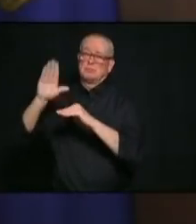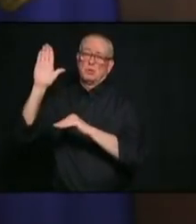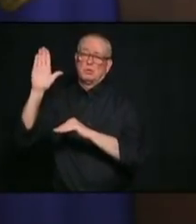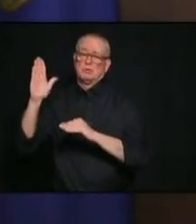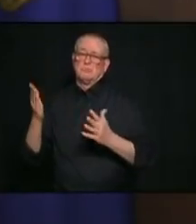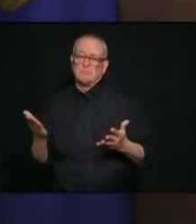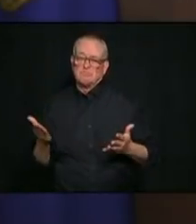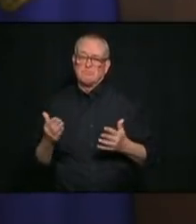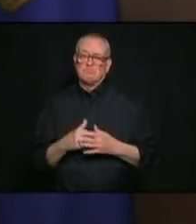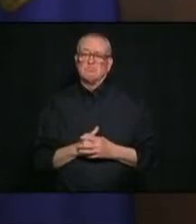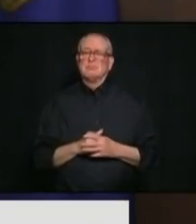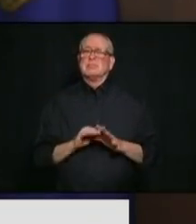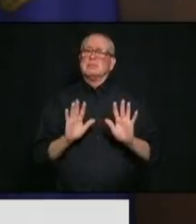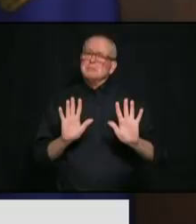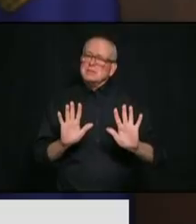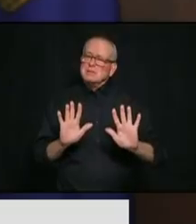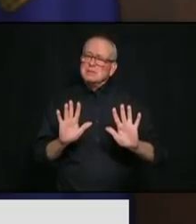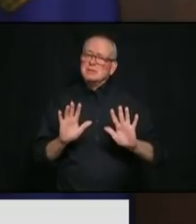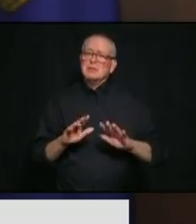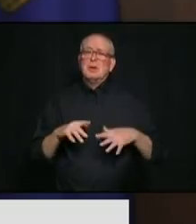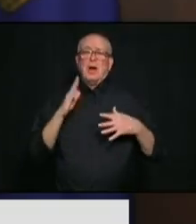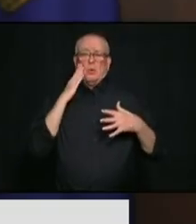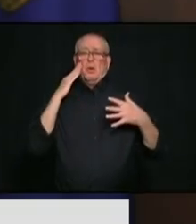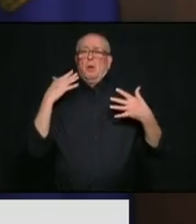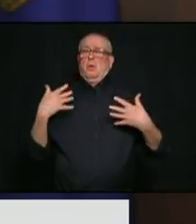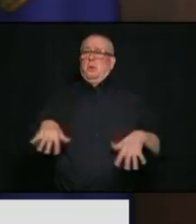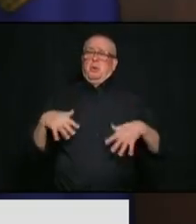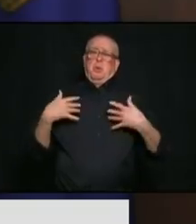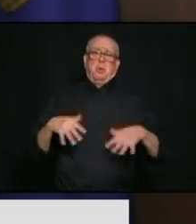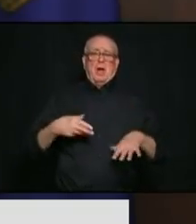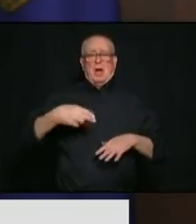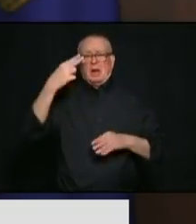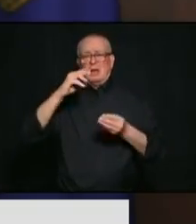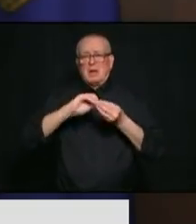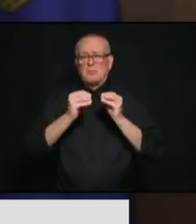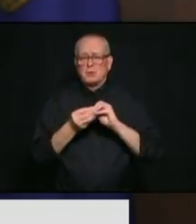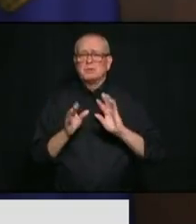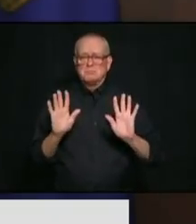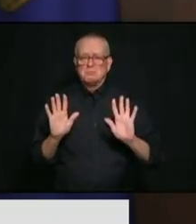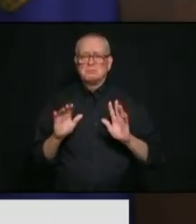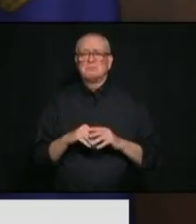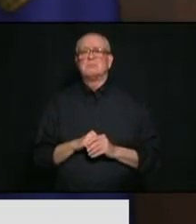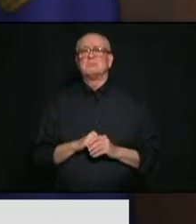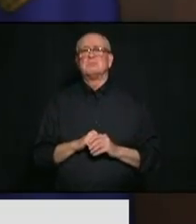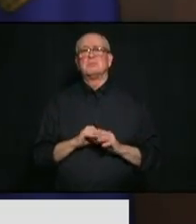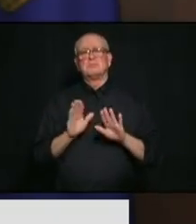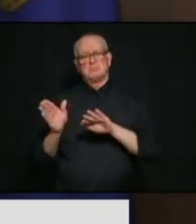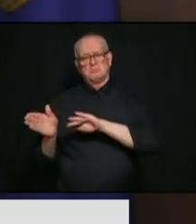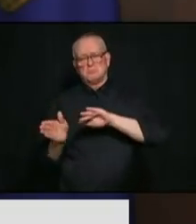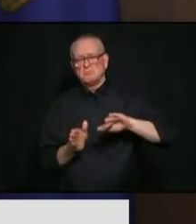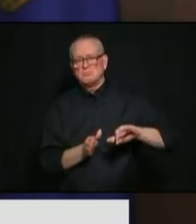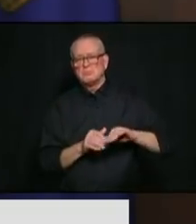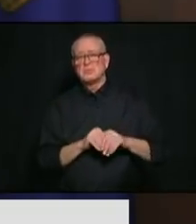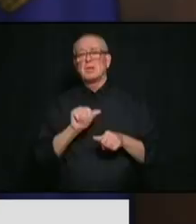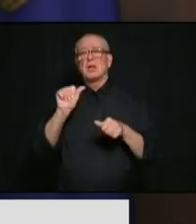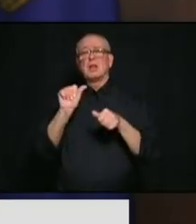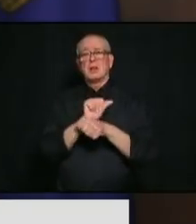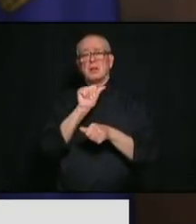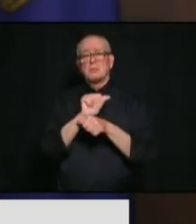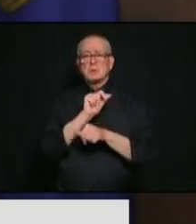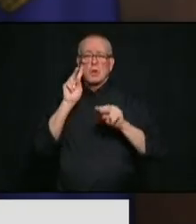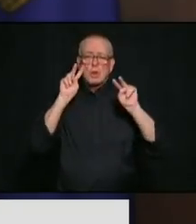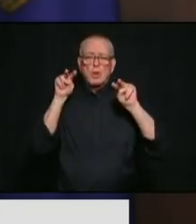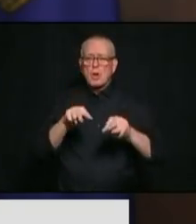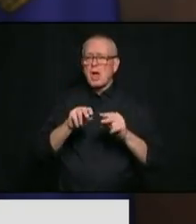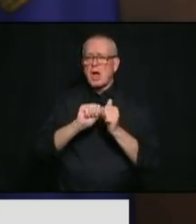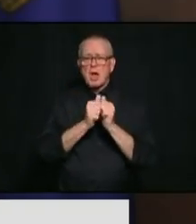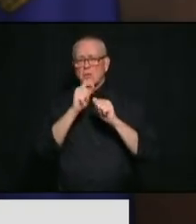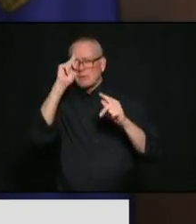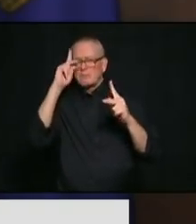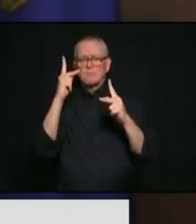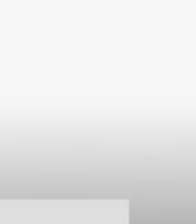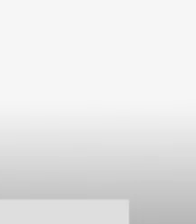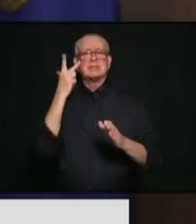TO PEAK IN MID MAY.